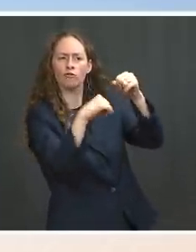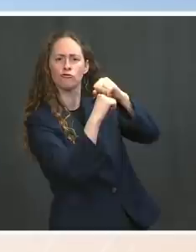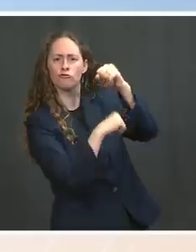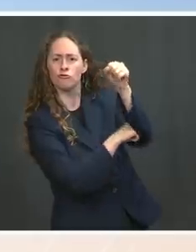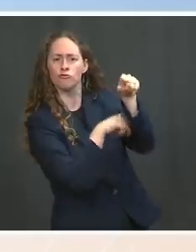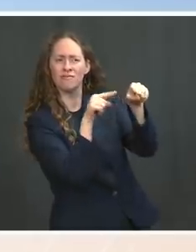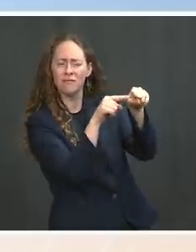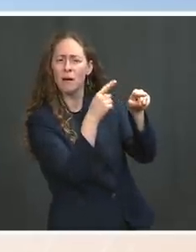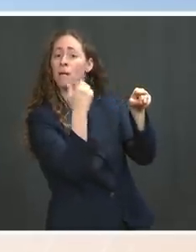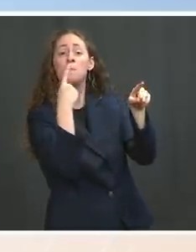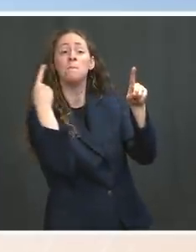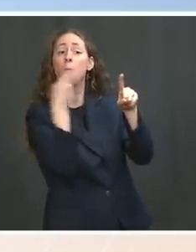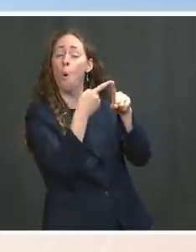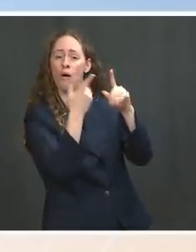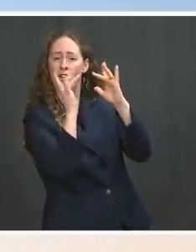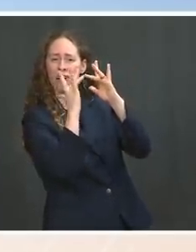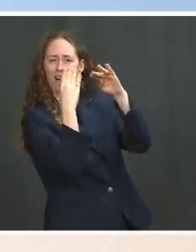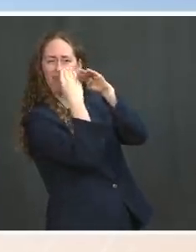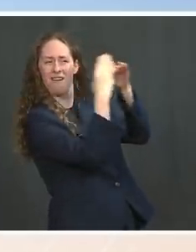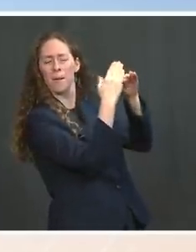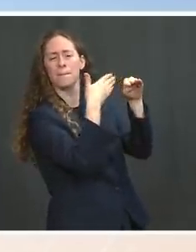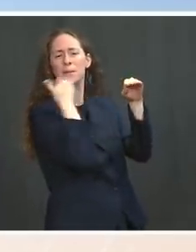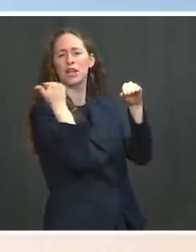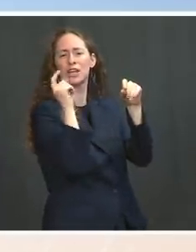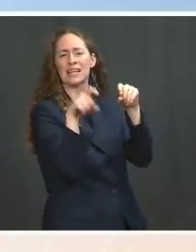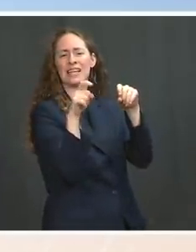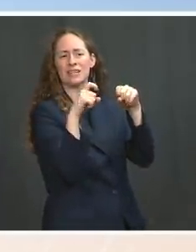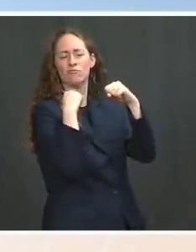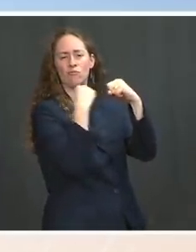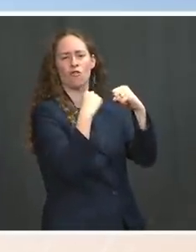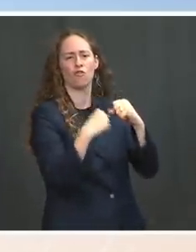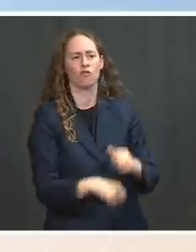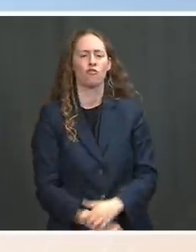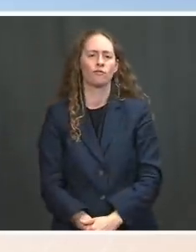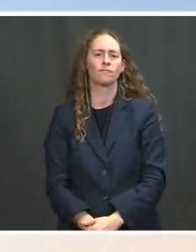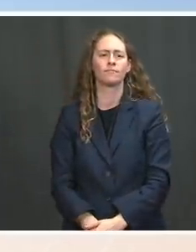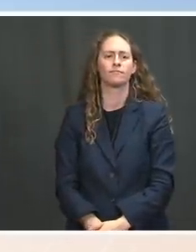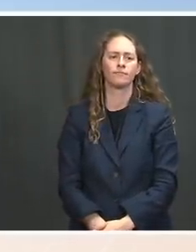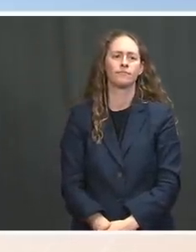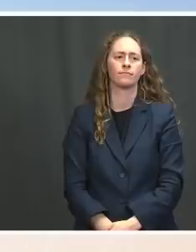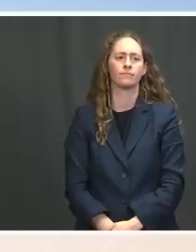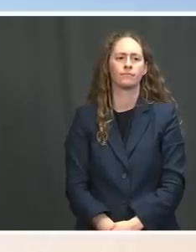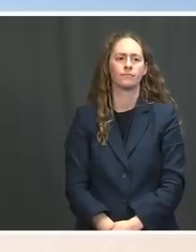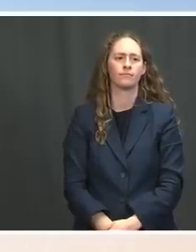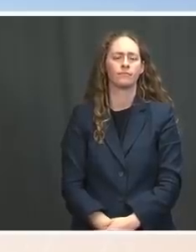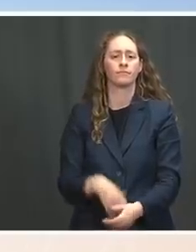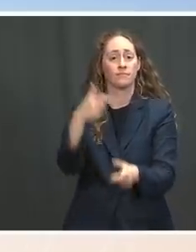two major wake-up call experiences -- one in Texas, and now one here -- each with a different cause,